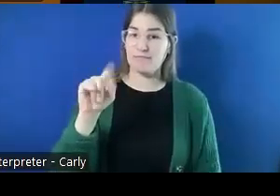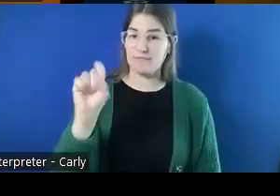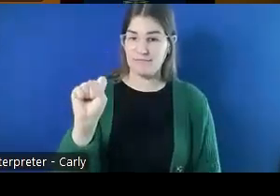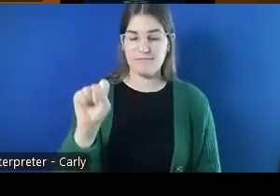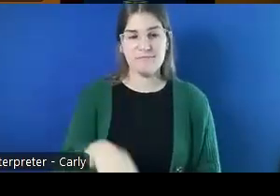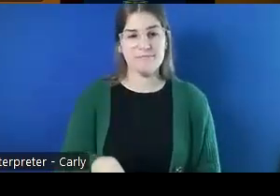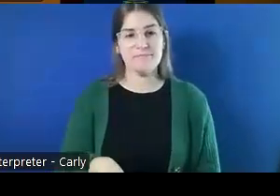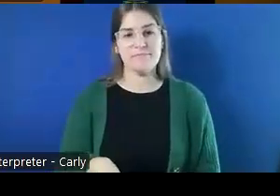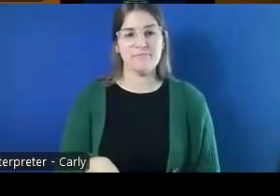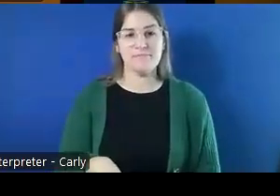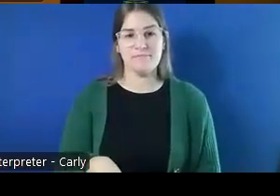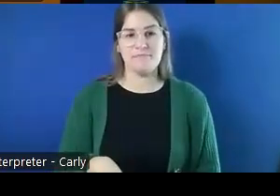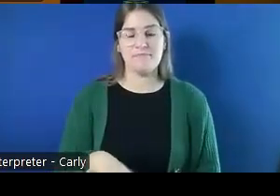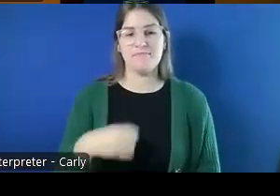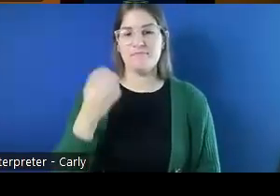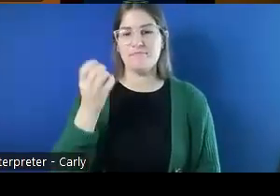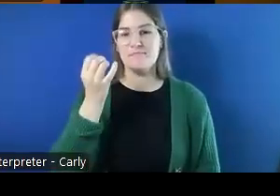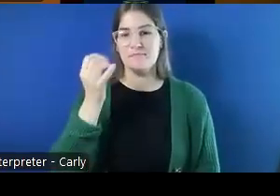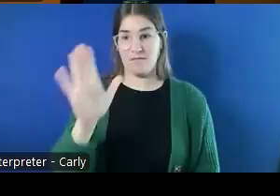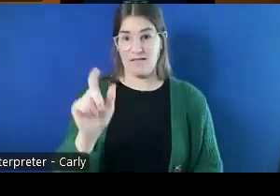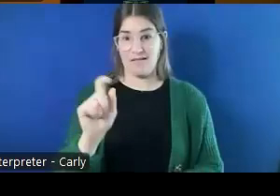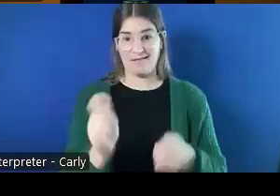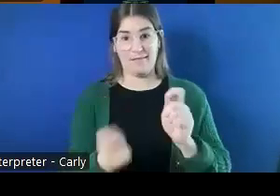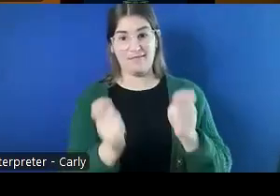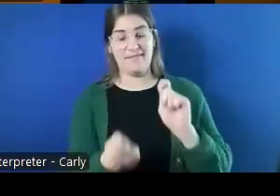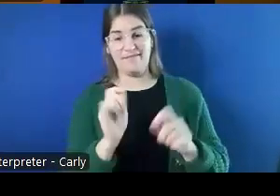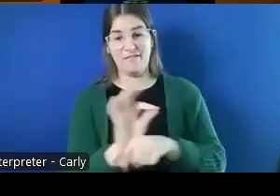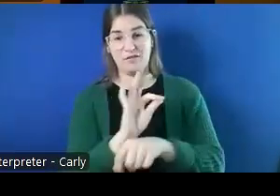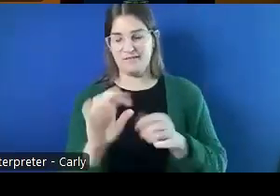you know thinking about those adaptive functioning cycles that I talked about earlier and breaking